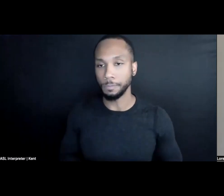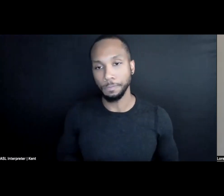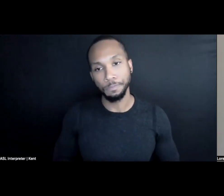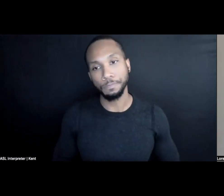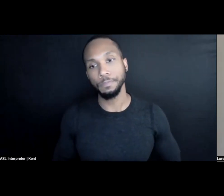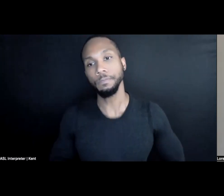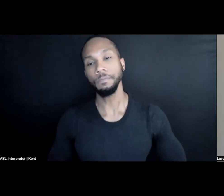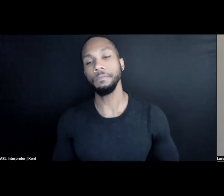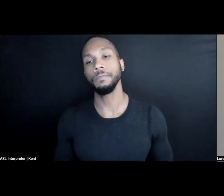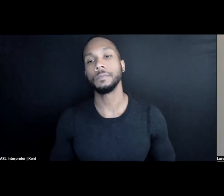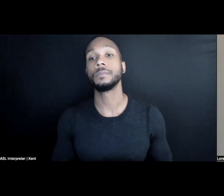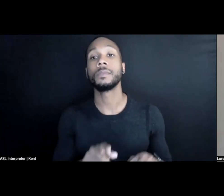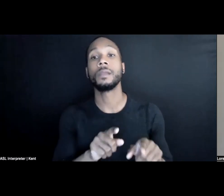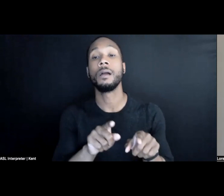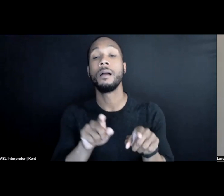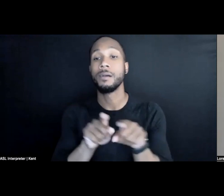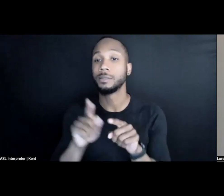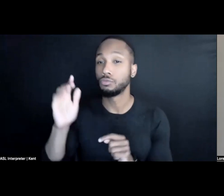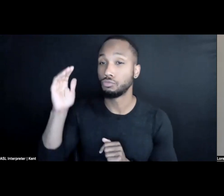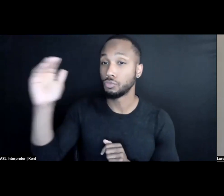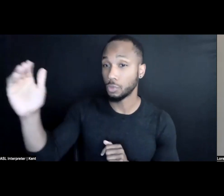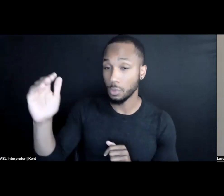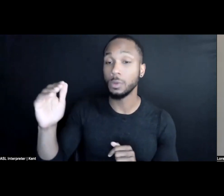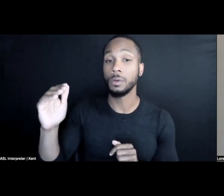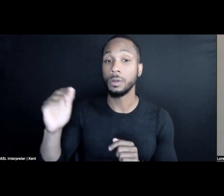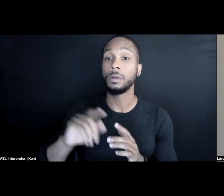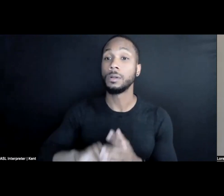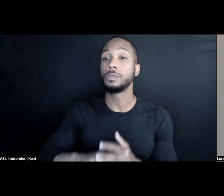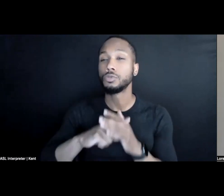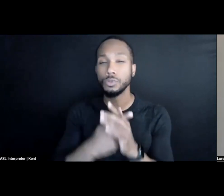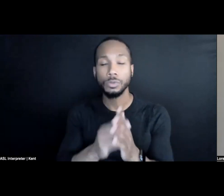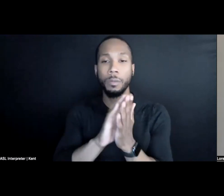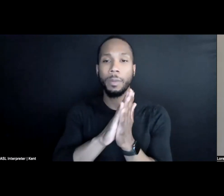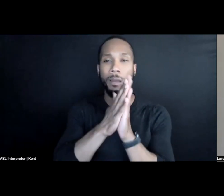As an adult, I started to become like that man